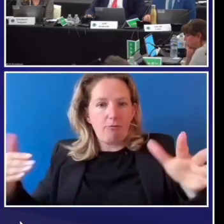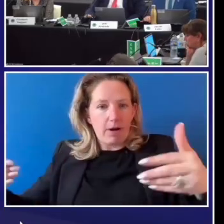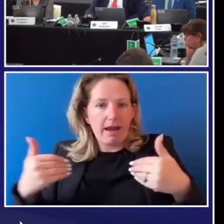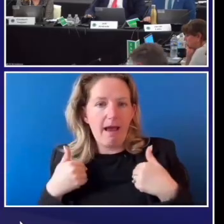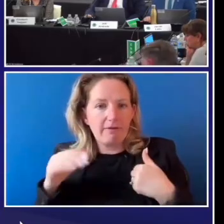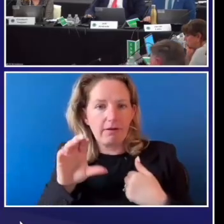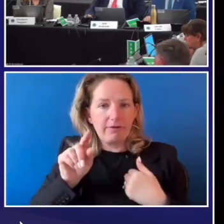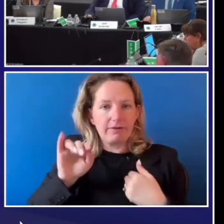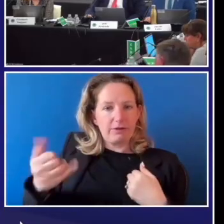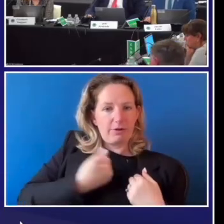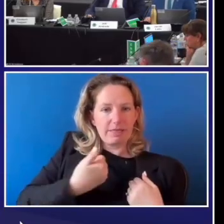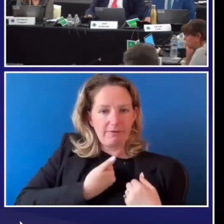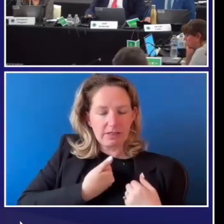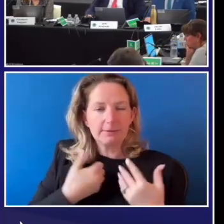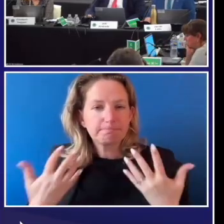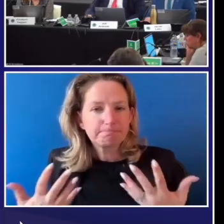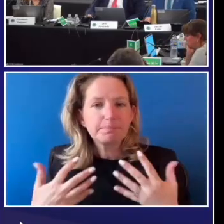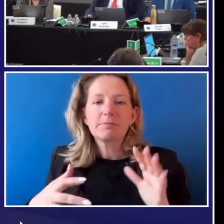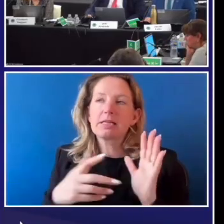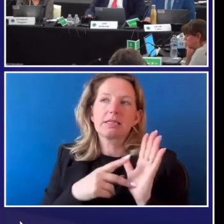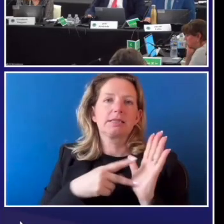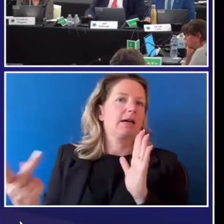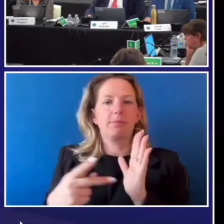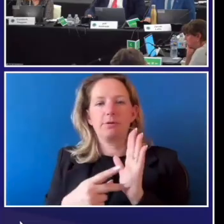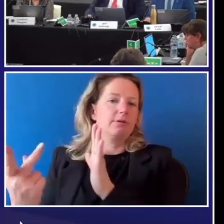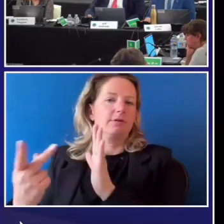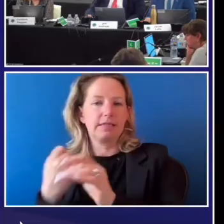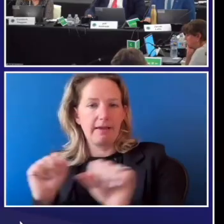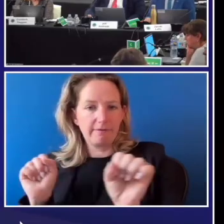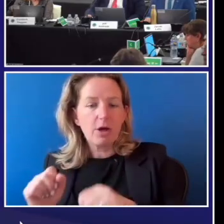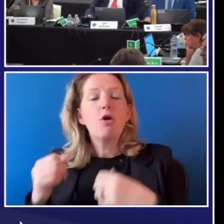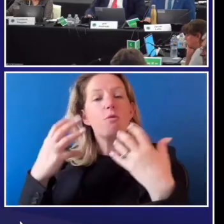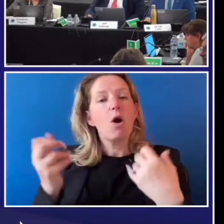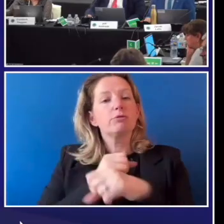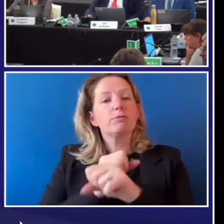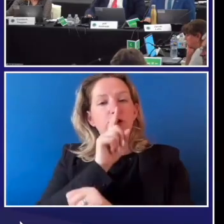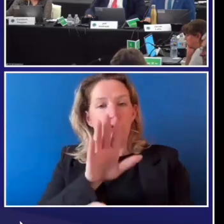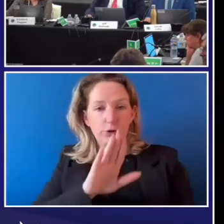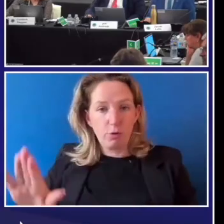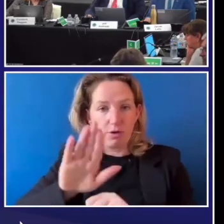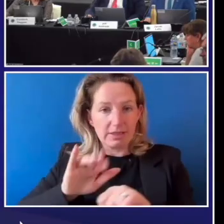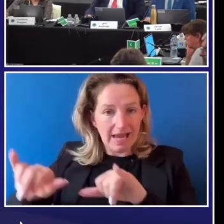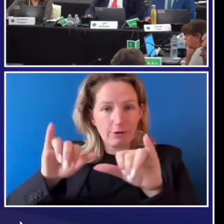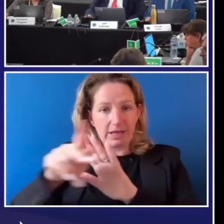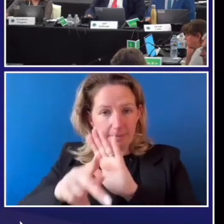So it's effectively a double safeguard, you want your standards and policy body to be have